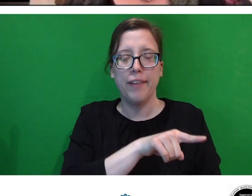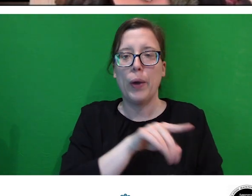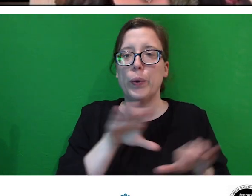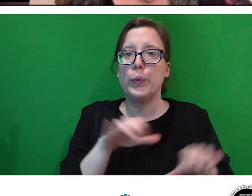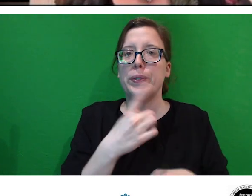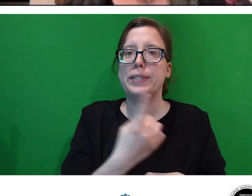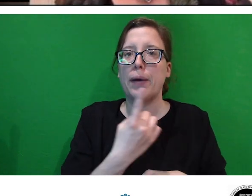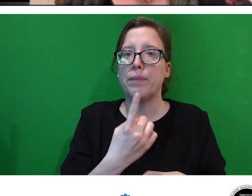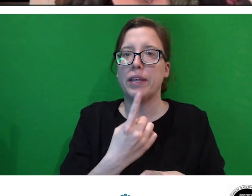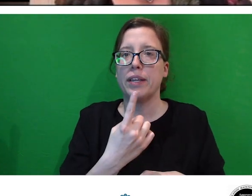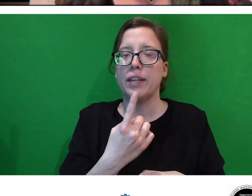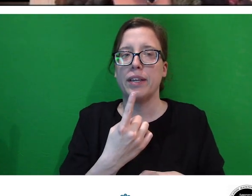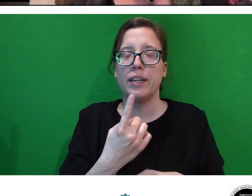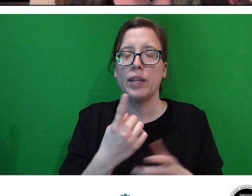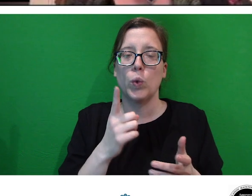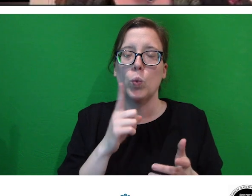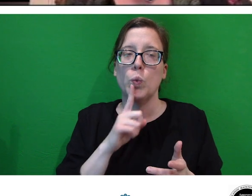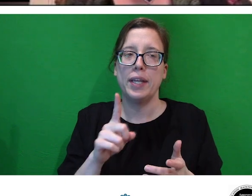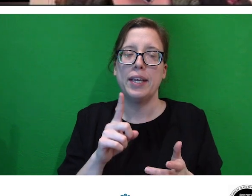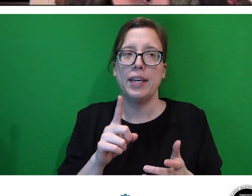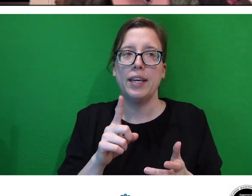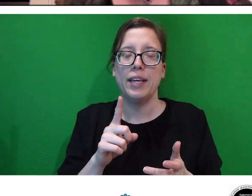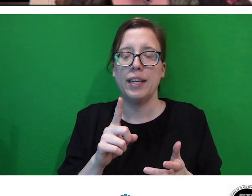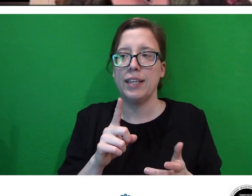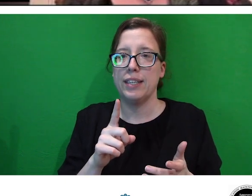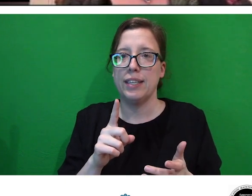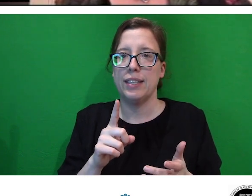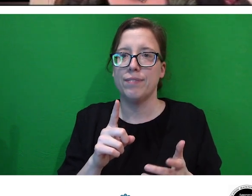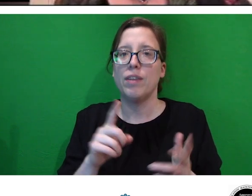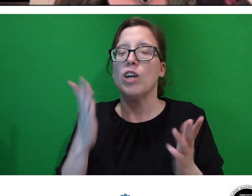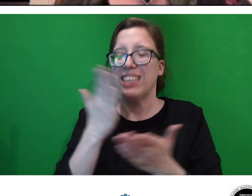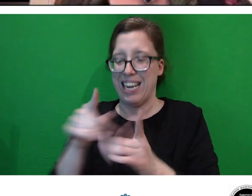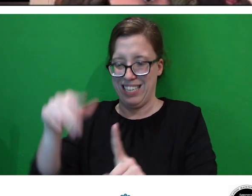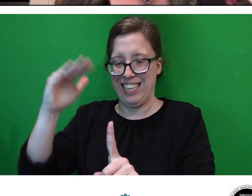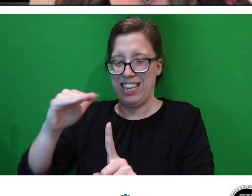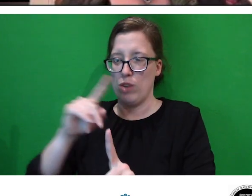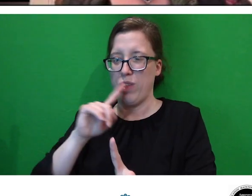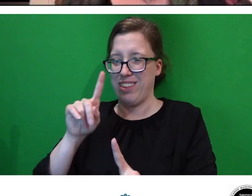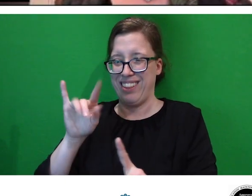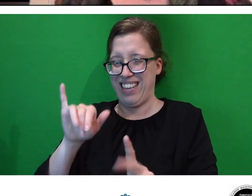confirm their own impact on others. You've probably witnessed this. A